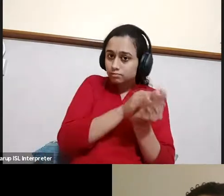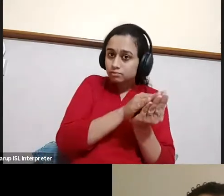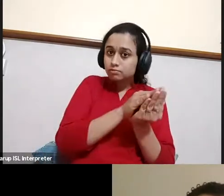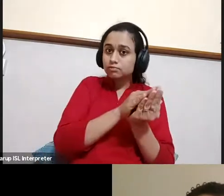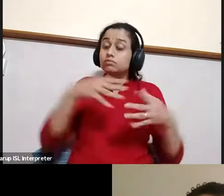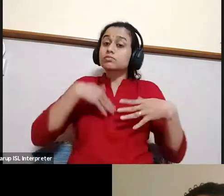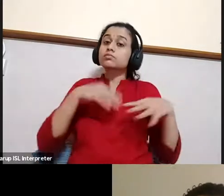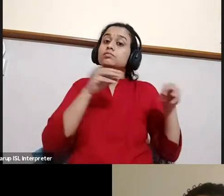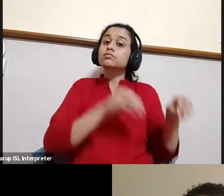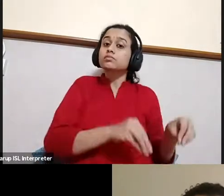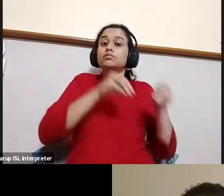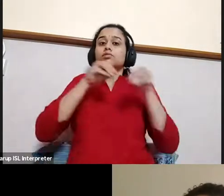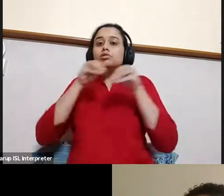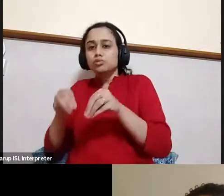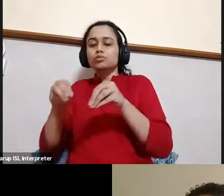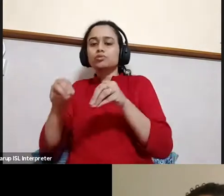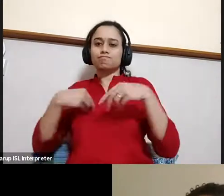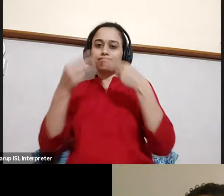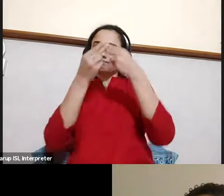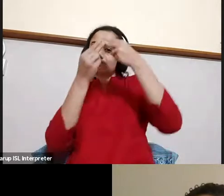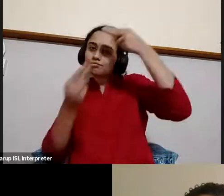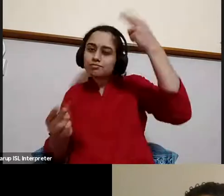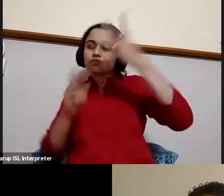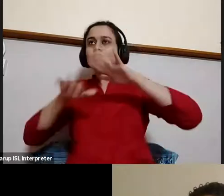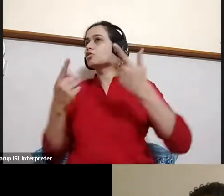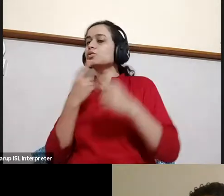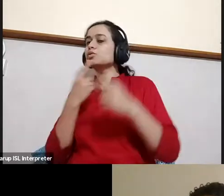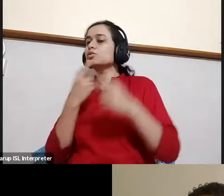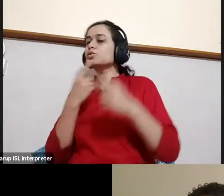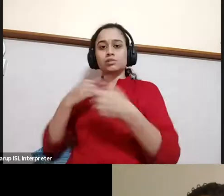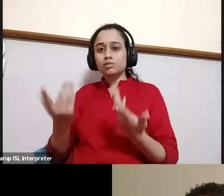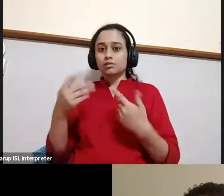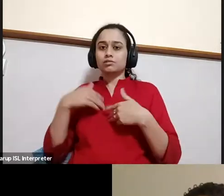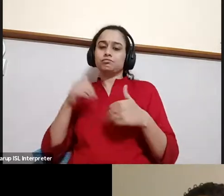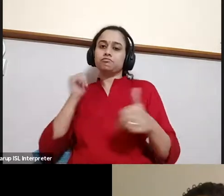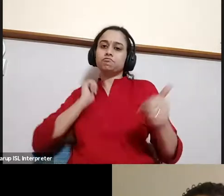documentary mode and sort of what can it tell us purely from a visual and stylistic perspective but